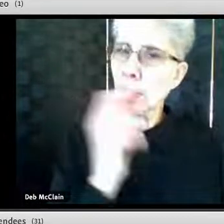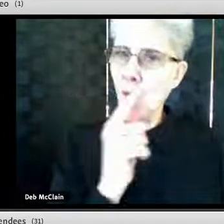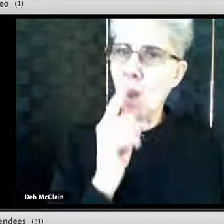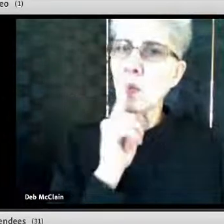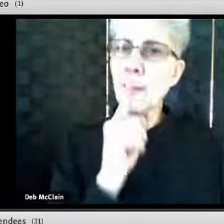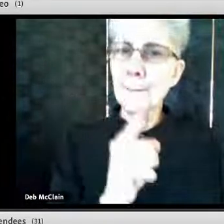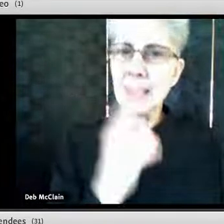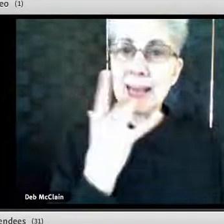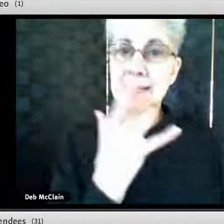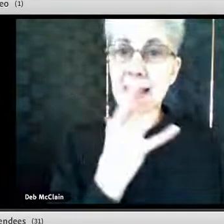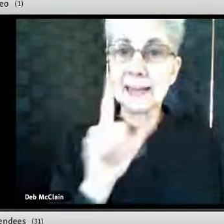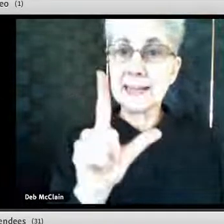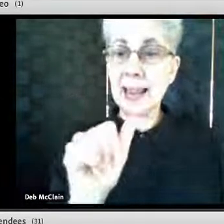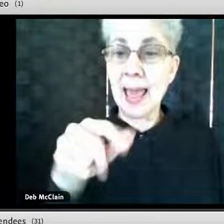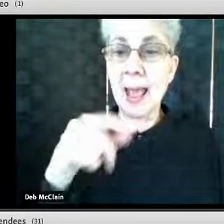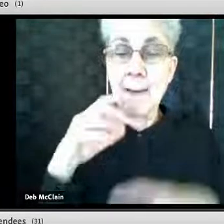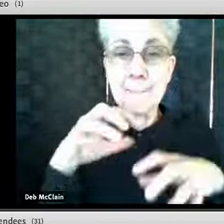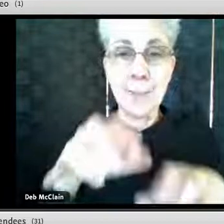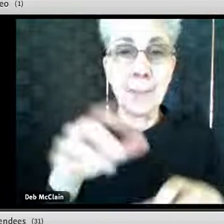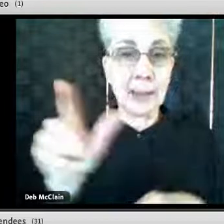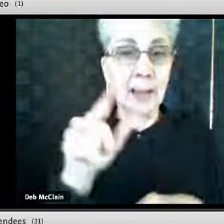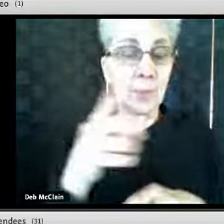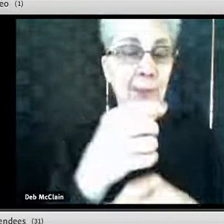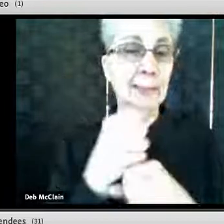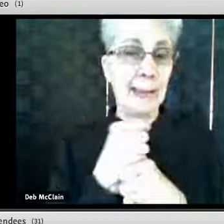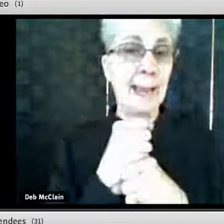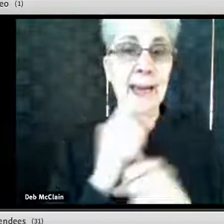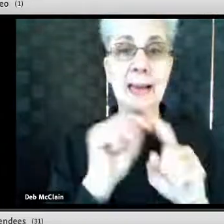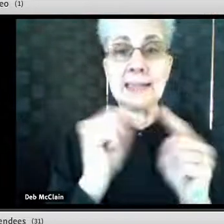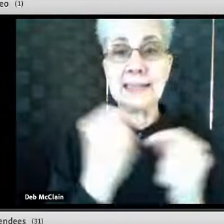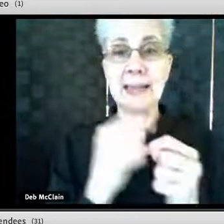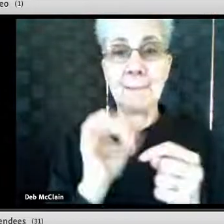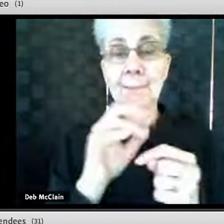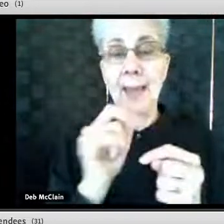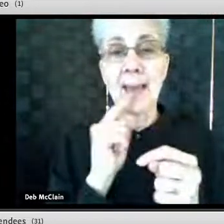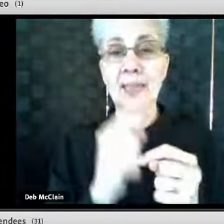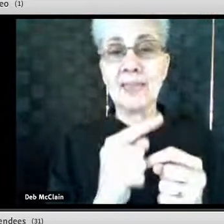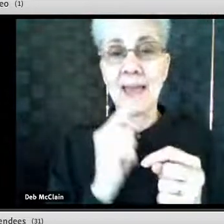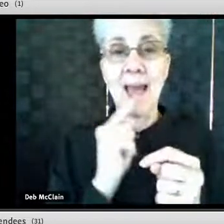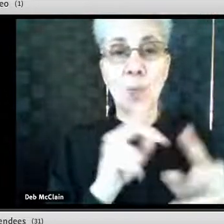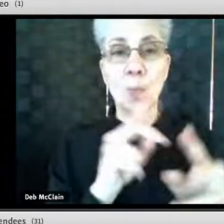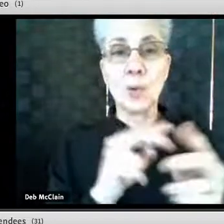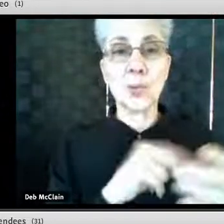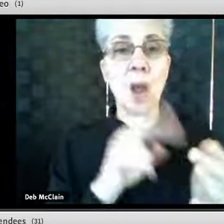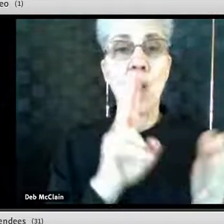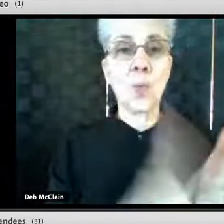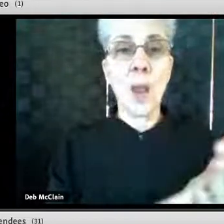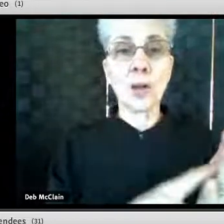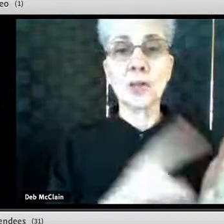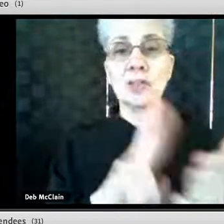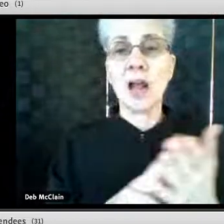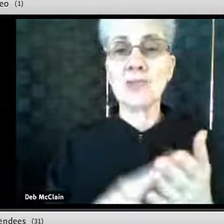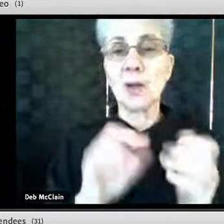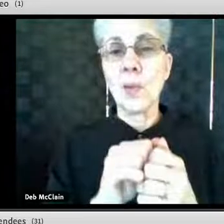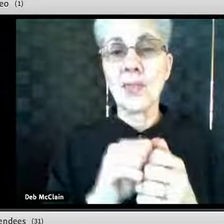and, you know, we can't all be as lucky as LA Public Library and get a teen band that's going to end up with a record contract on our Facebook